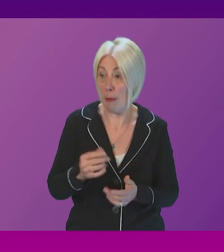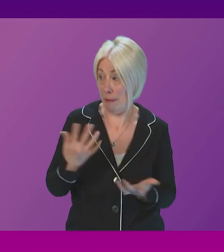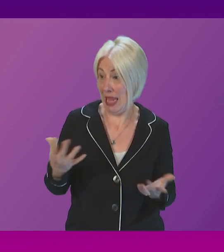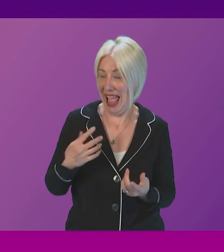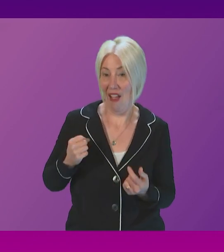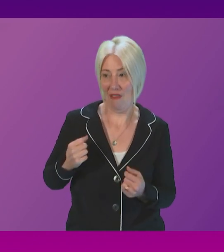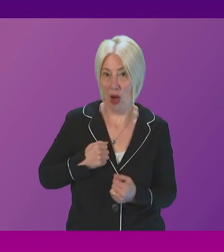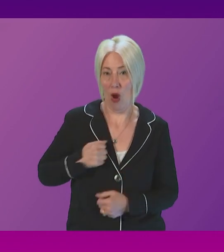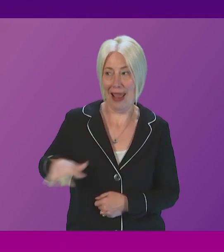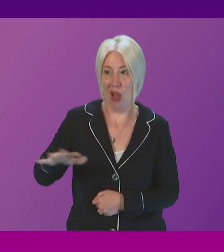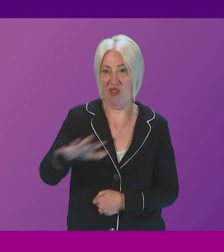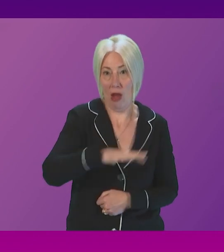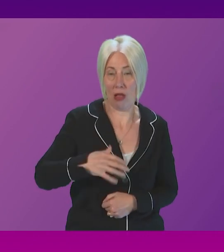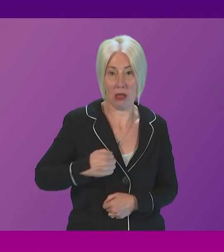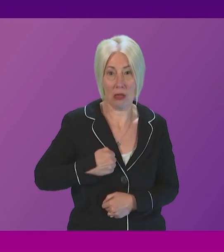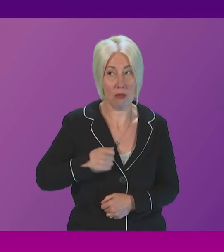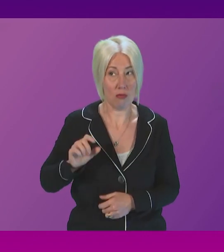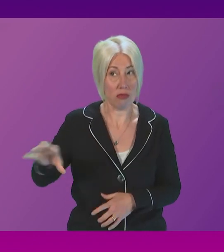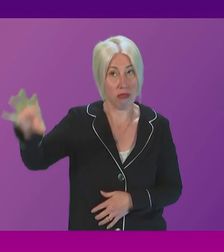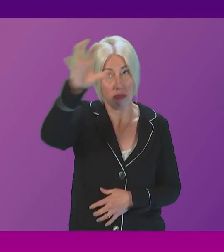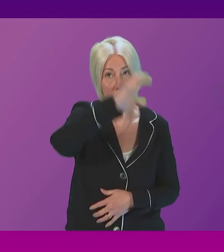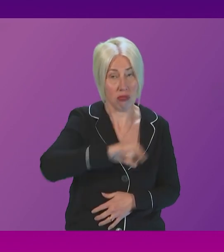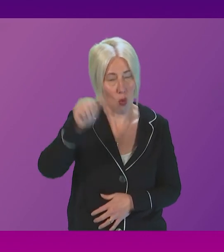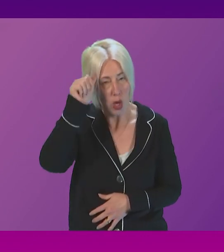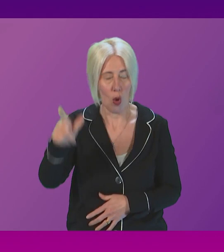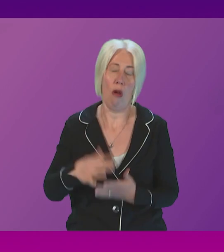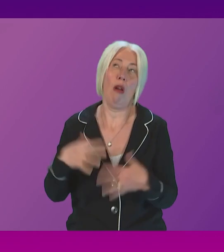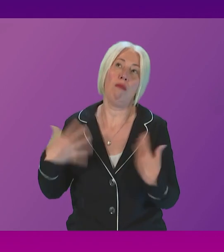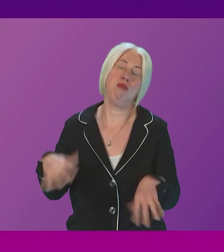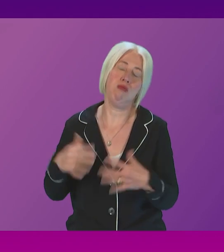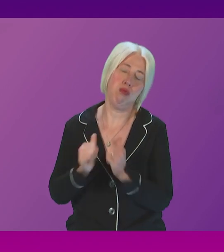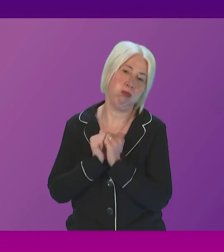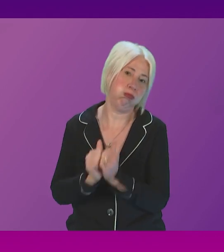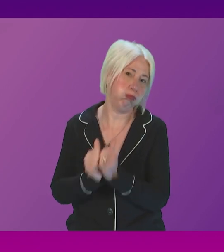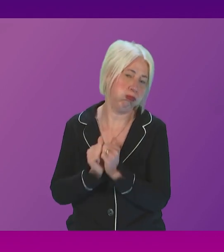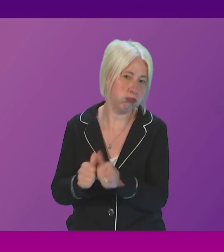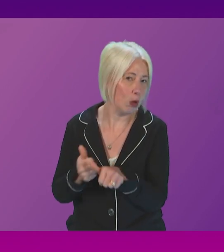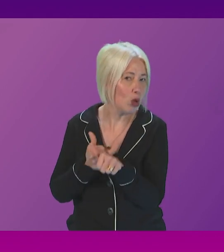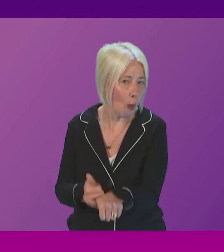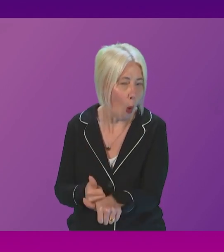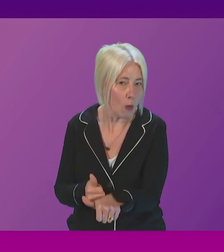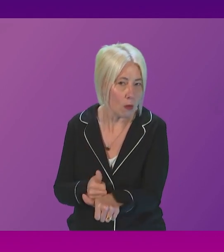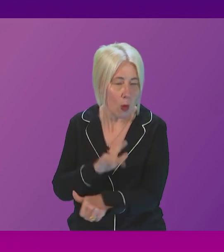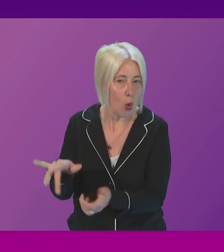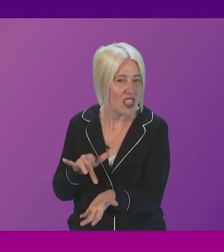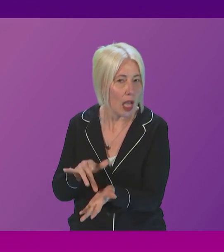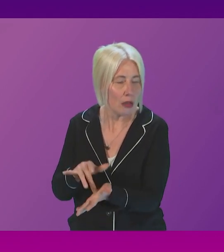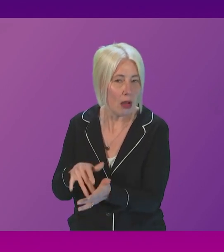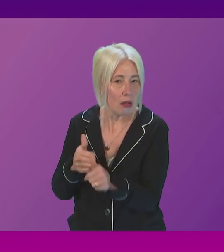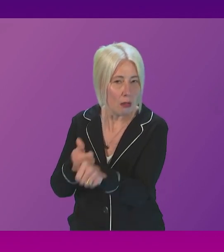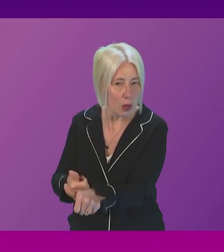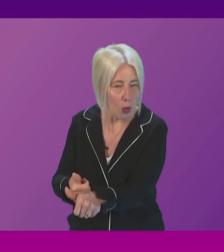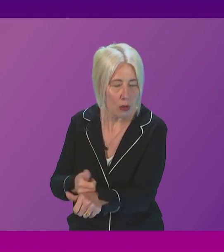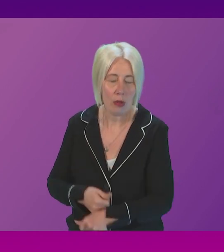our constituencies and we know what incredible and valuable support they provide. I referenced in my